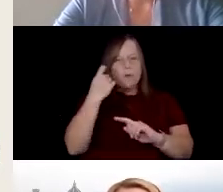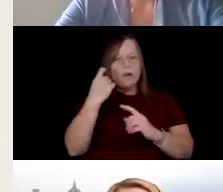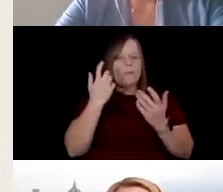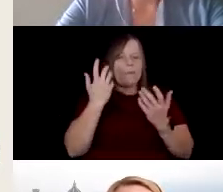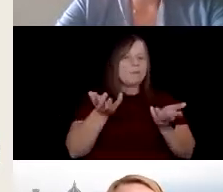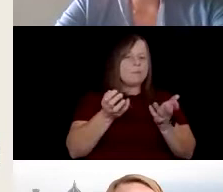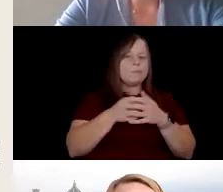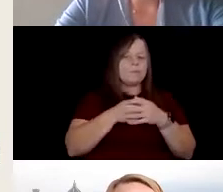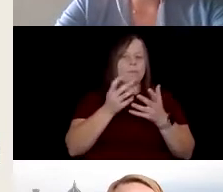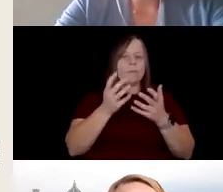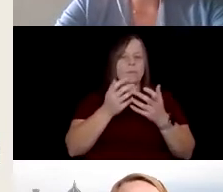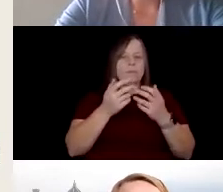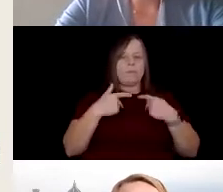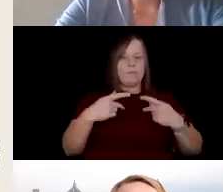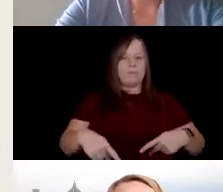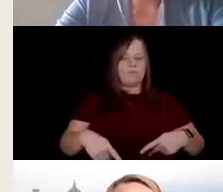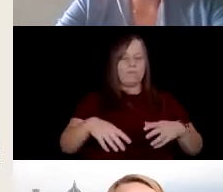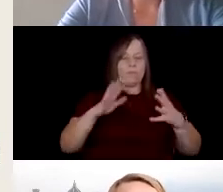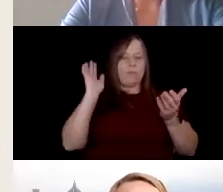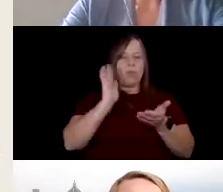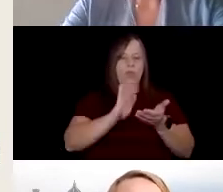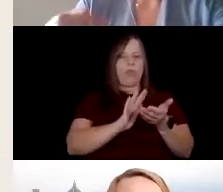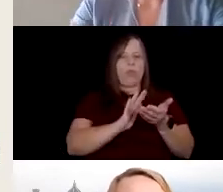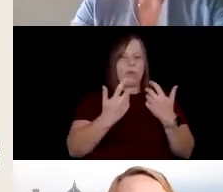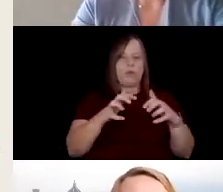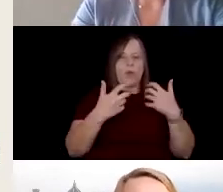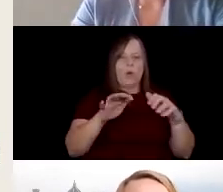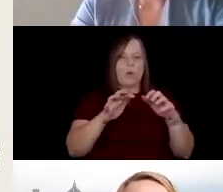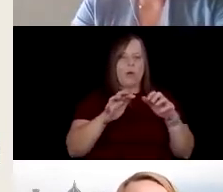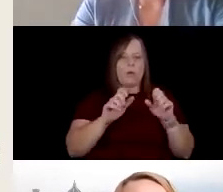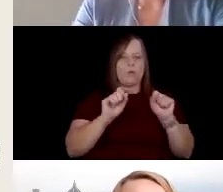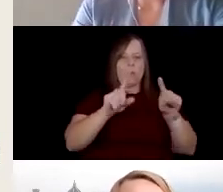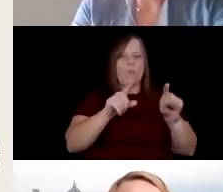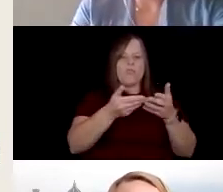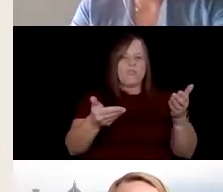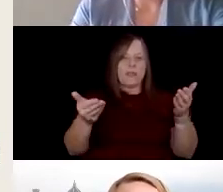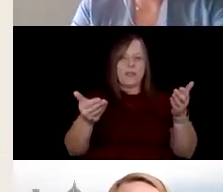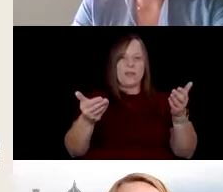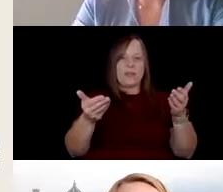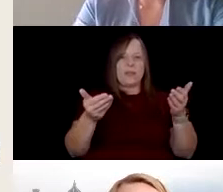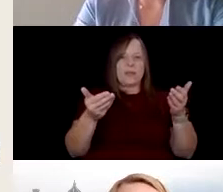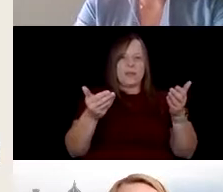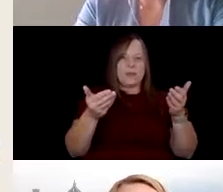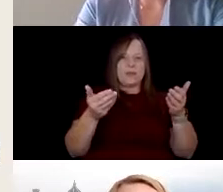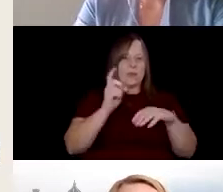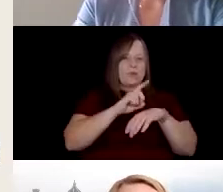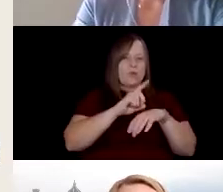One, your inhibitions are lowered because of the TBI, so you're more likely to do impulsive things, like get really drunk while on duty or abuse drugs.